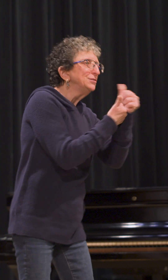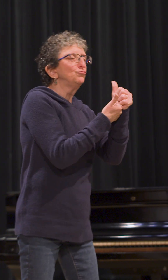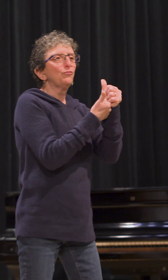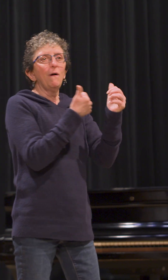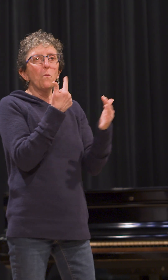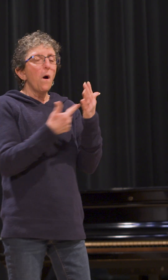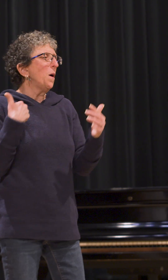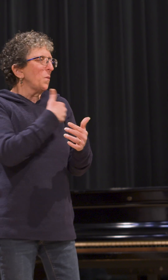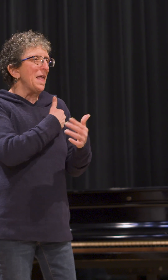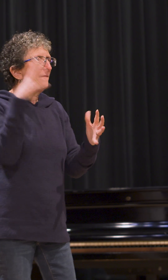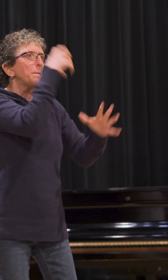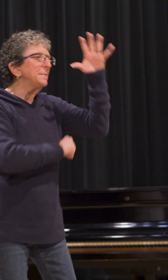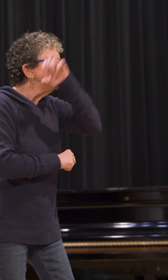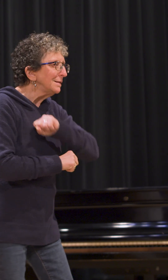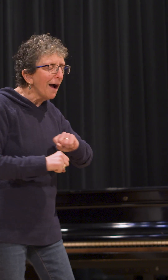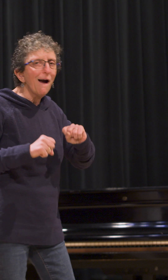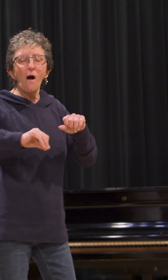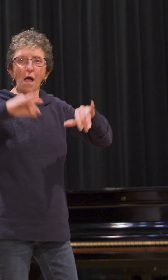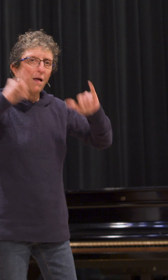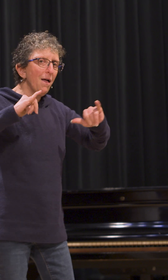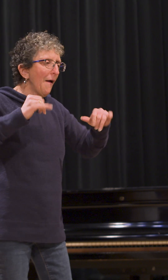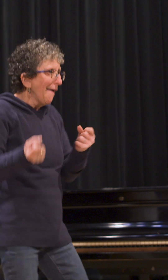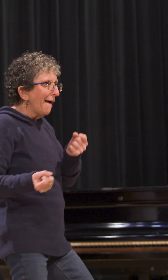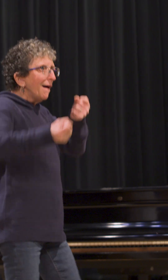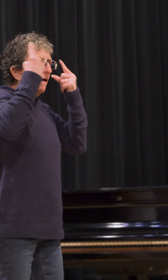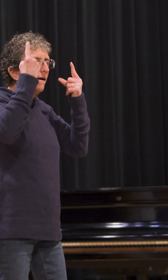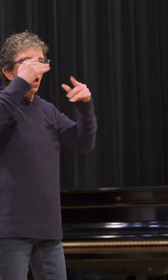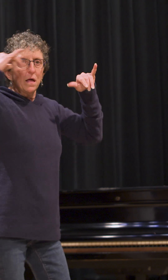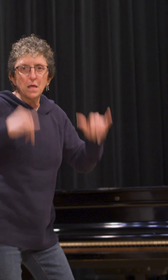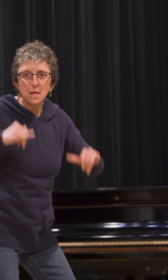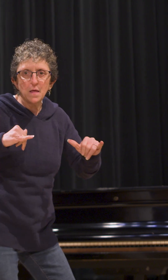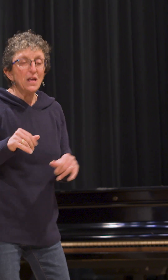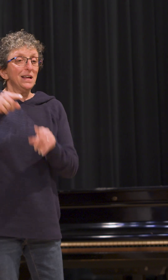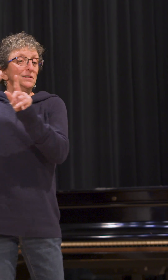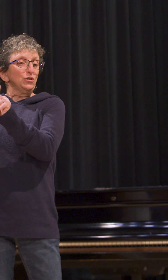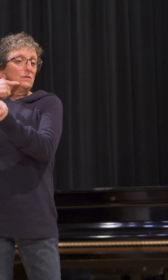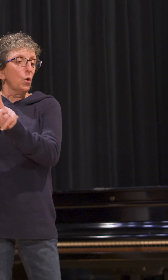long. We had this wonderful opportunity to catch up and to come to an understanding